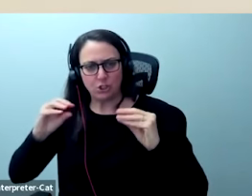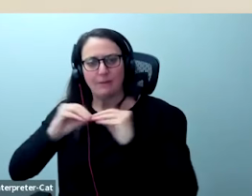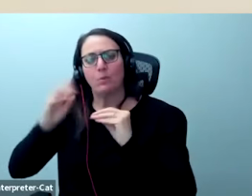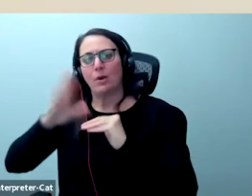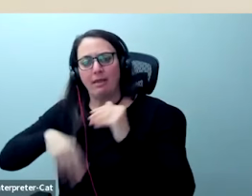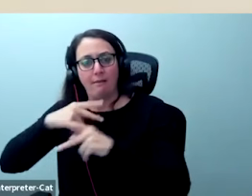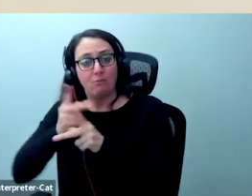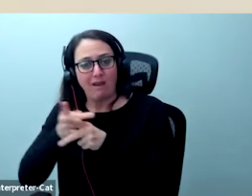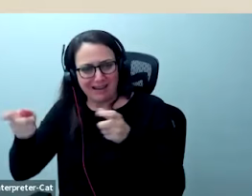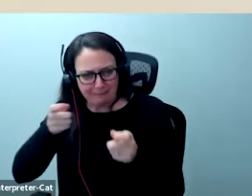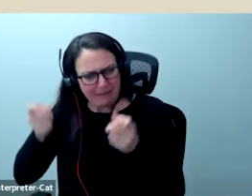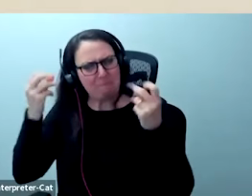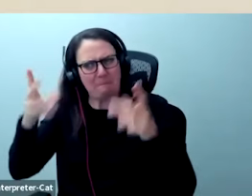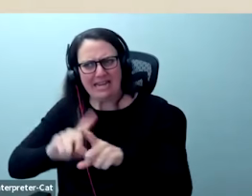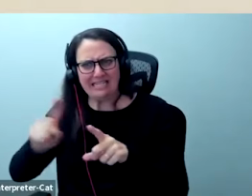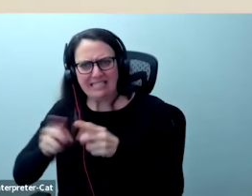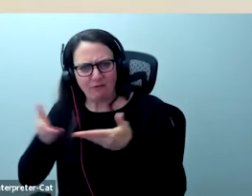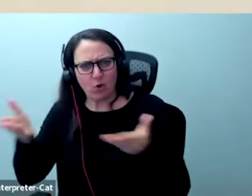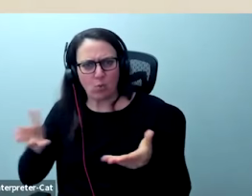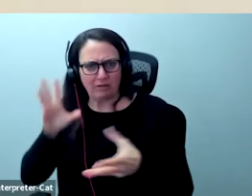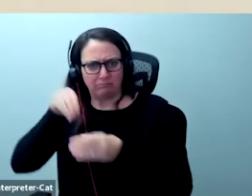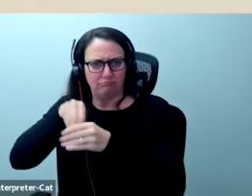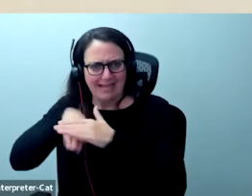There's all different ways to embed accessibility into the work that you do.